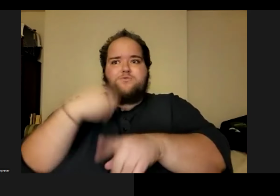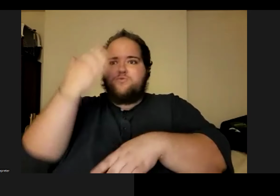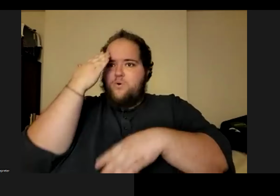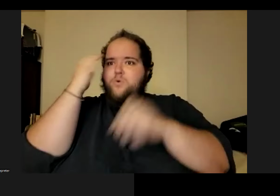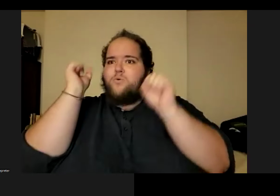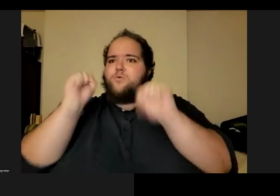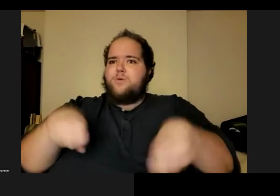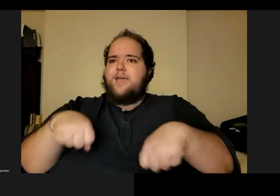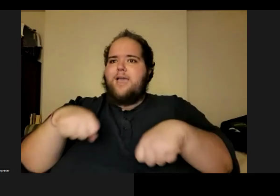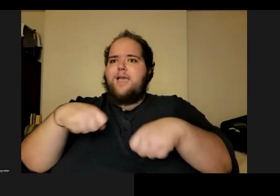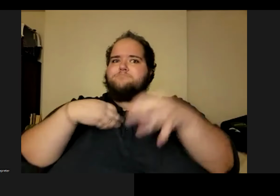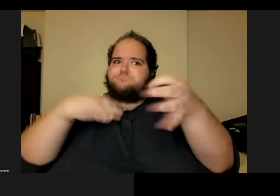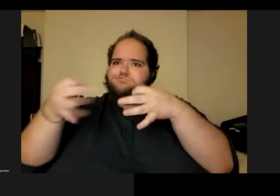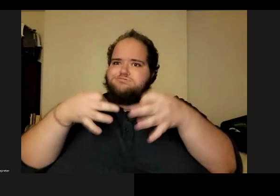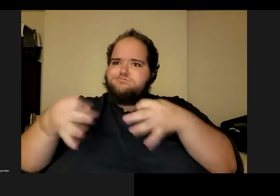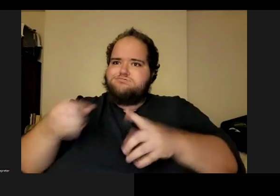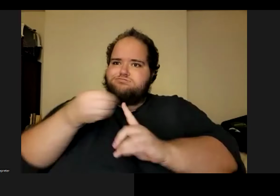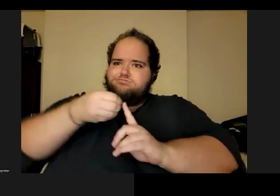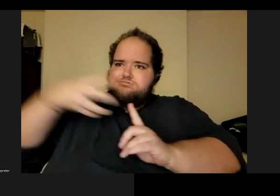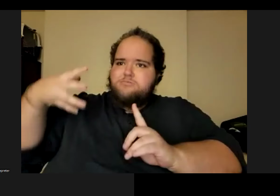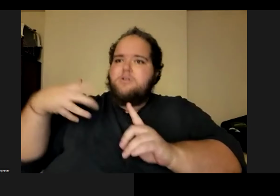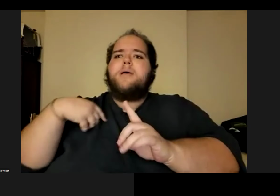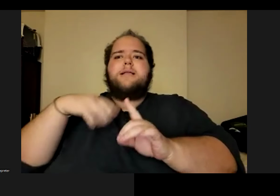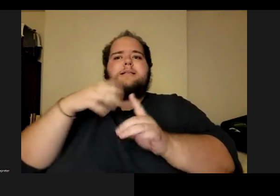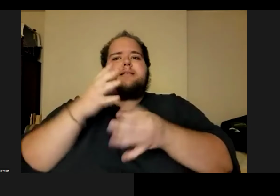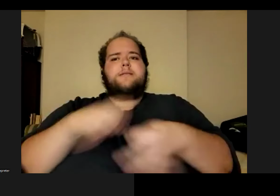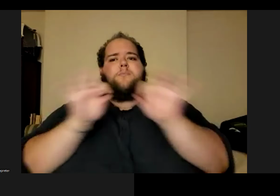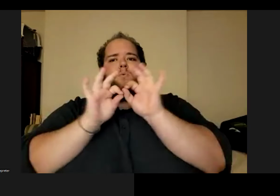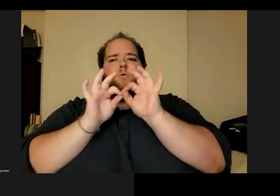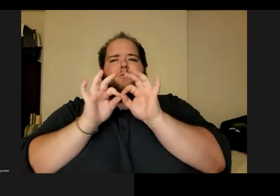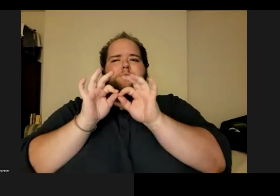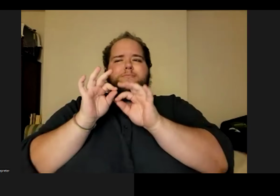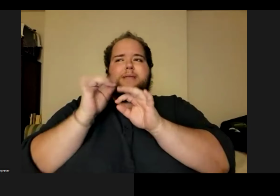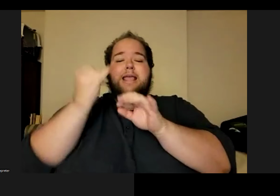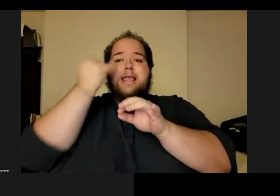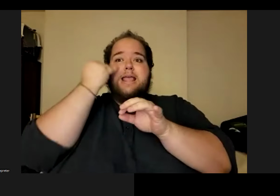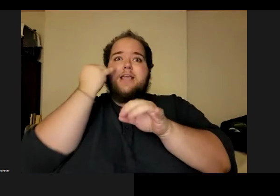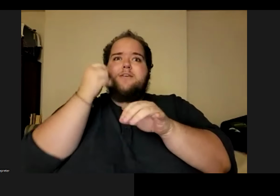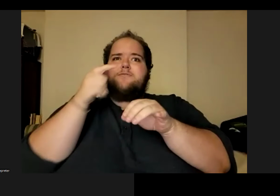So, you know, always be on the lookout for sentences that say the same thing, but maybe only slightly different.